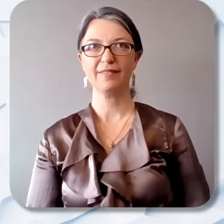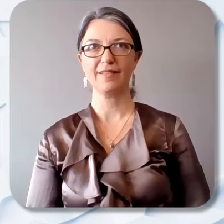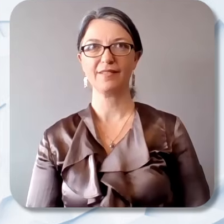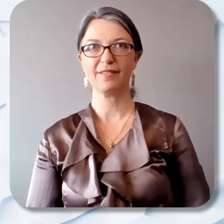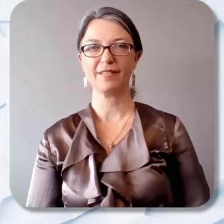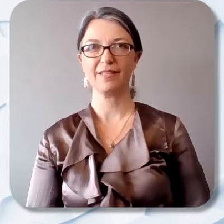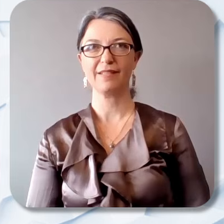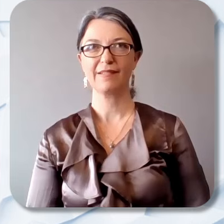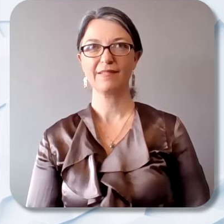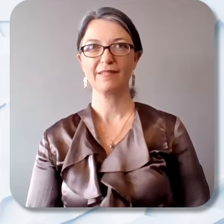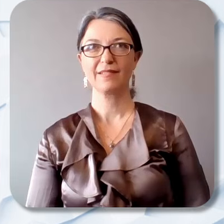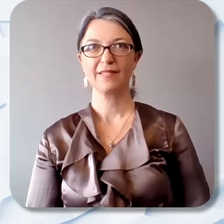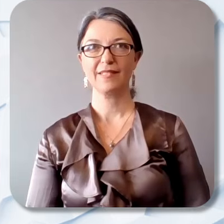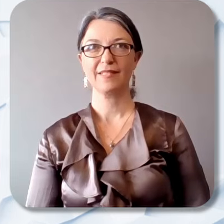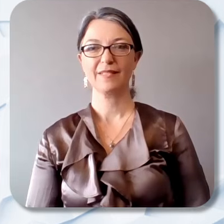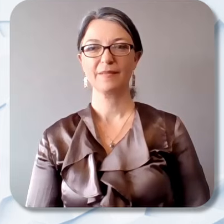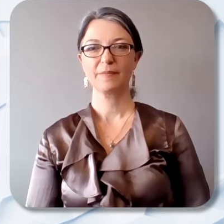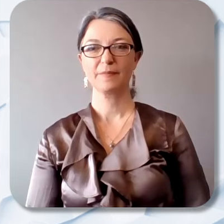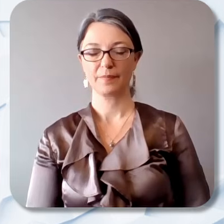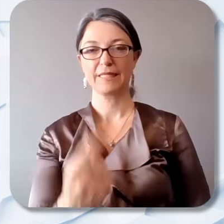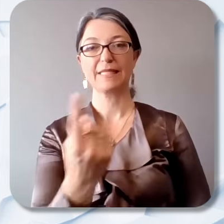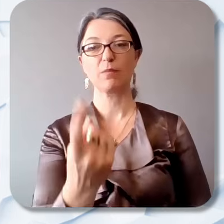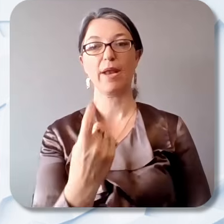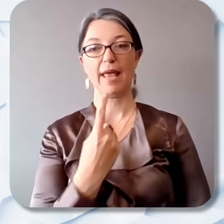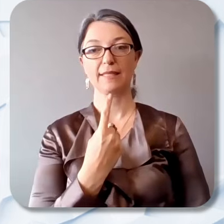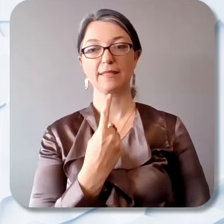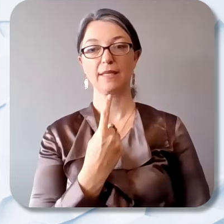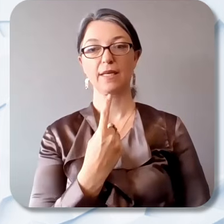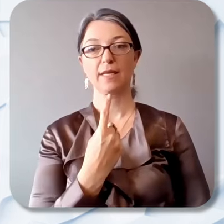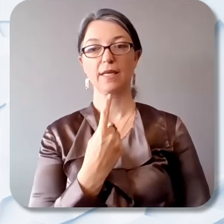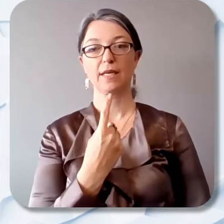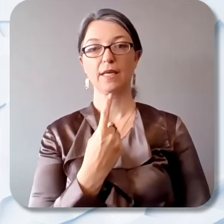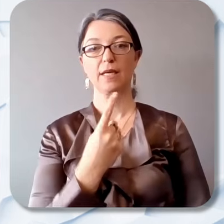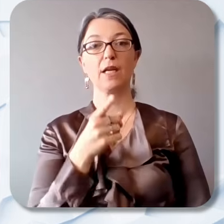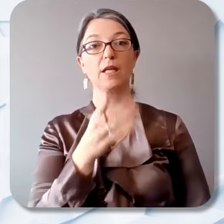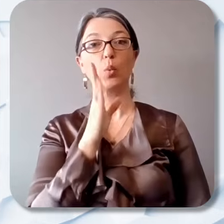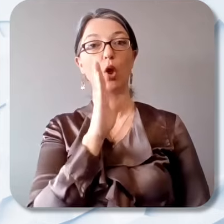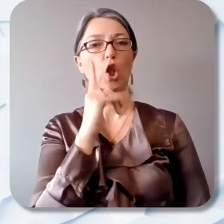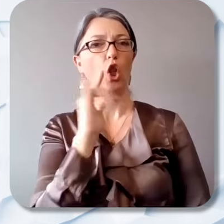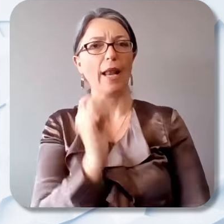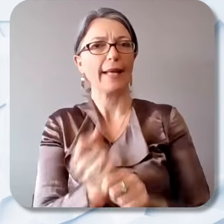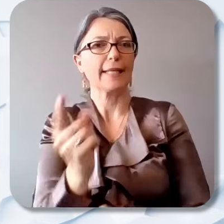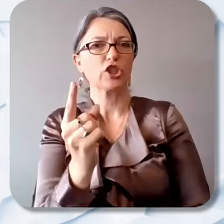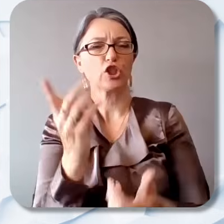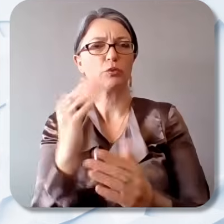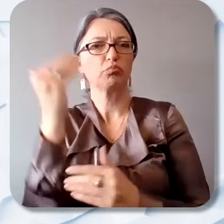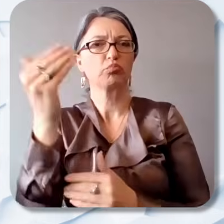Oh. So someone was asking, how will this look like next year and ongoing years? Will the timeframes be the same?